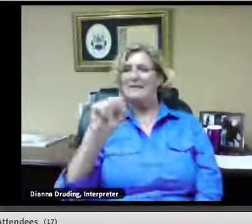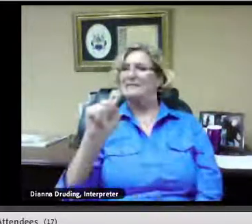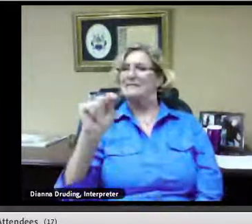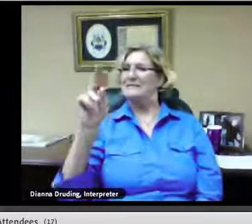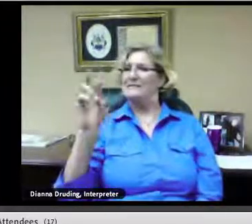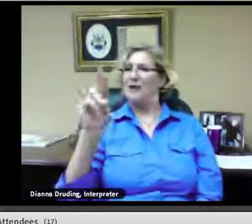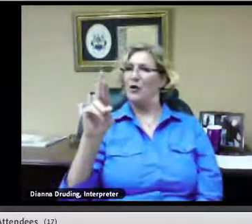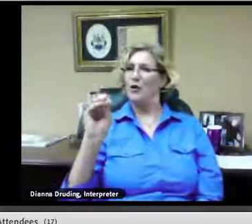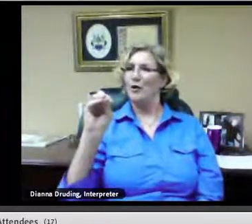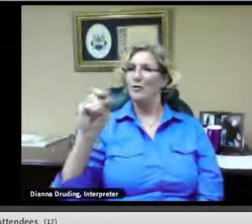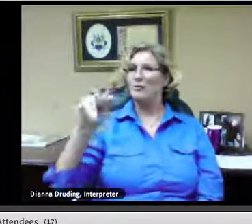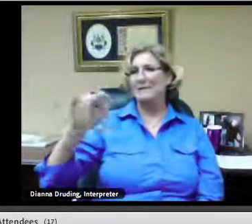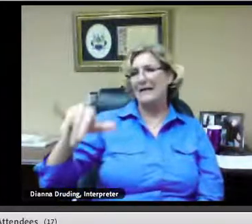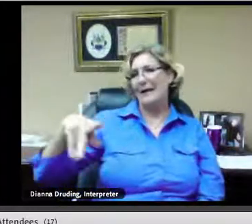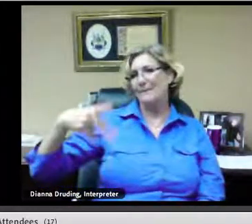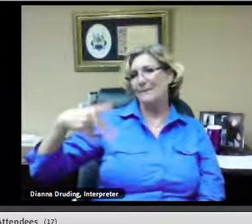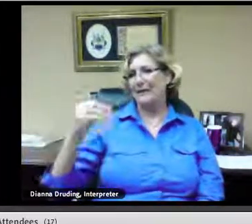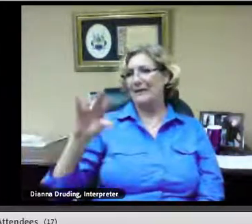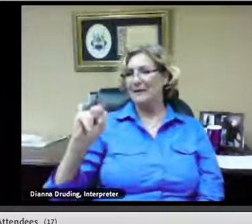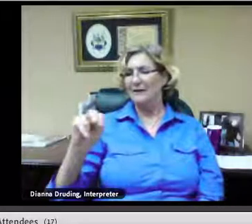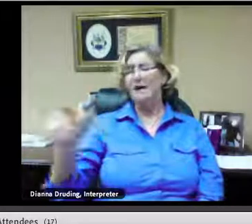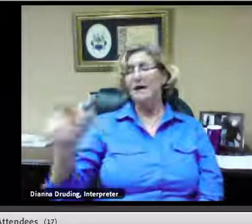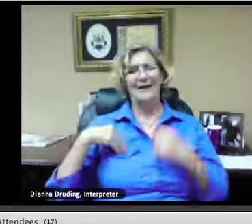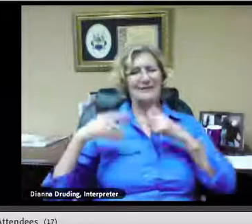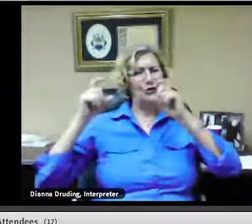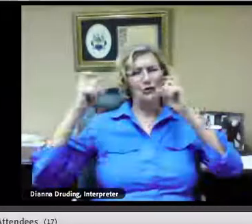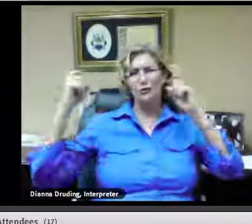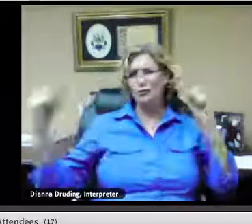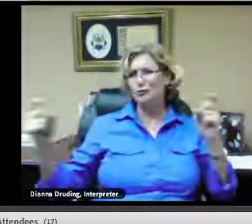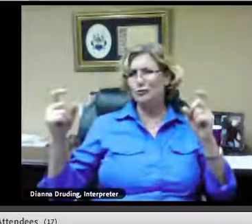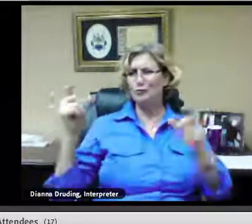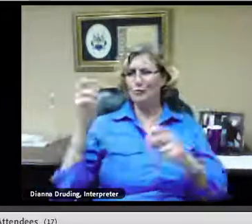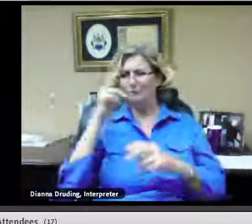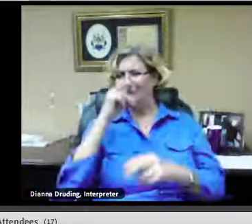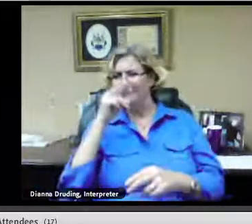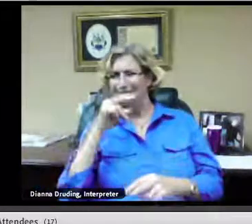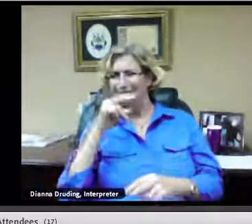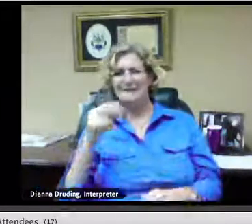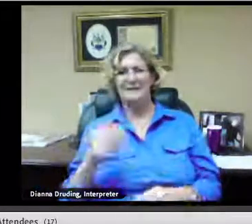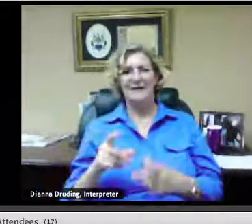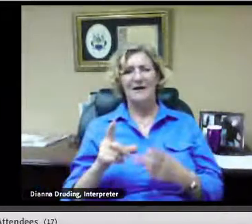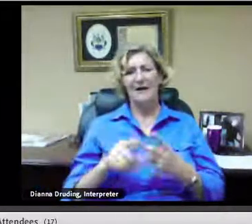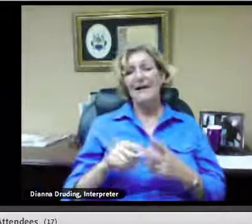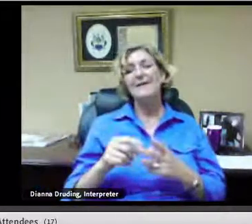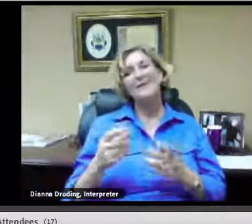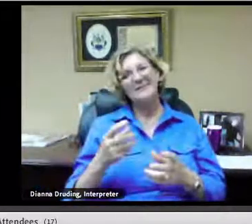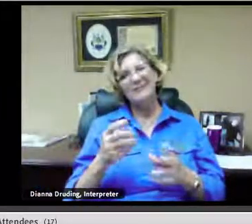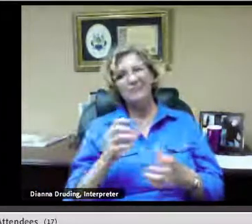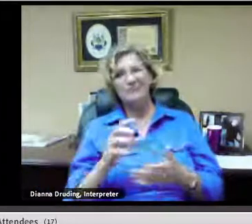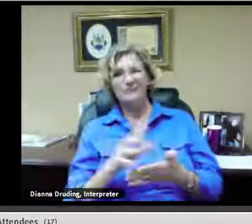but that's just him. You know, so it's very different. You know, everyone is an individual. Everyone's response to their abilities